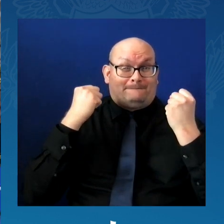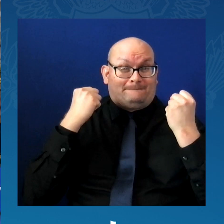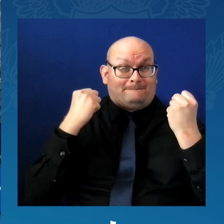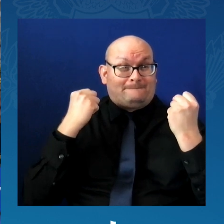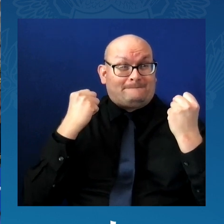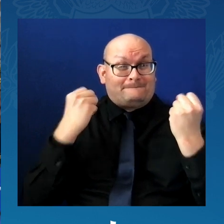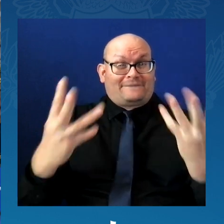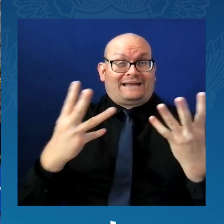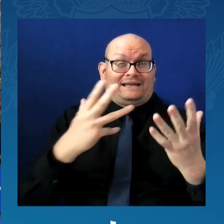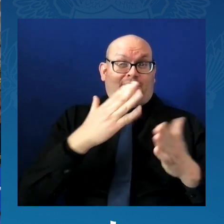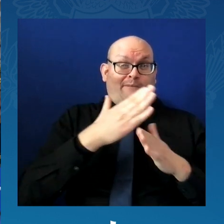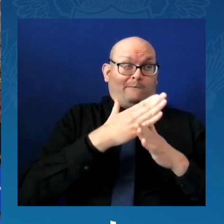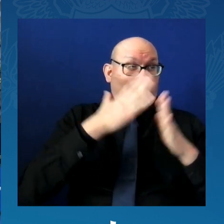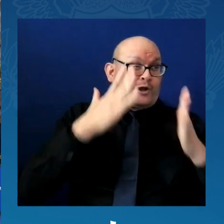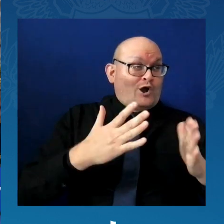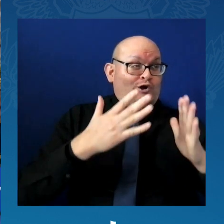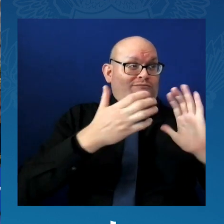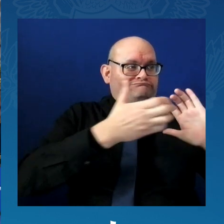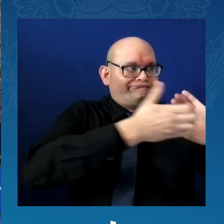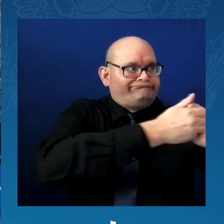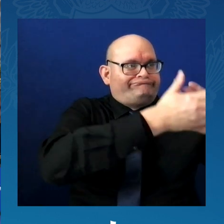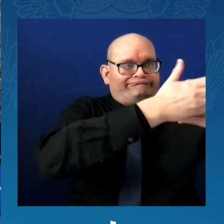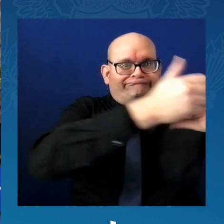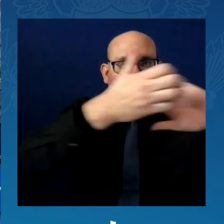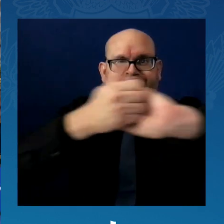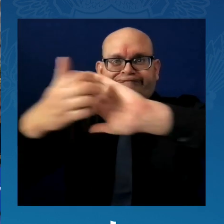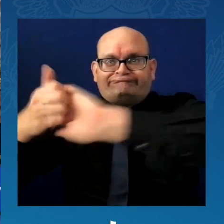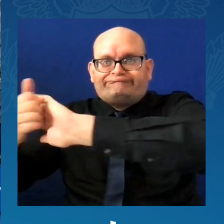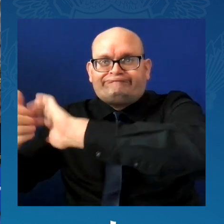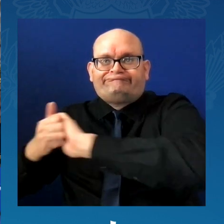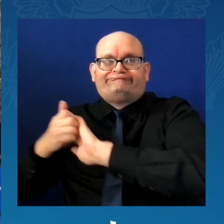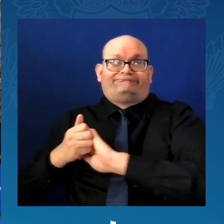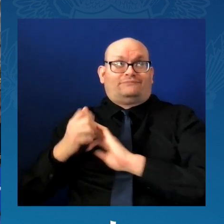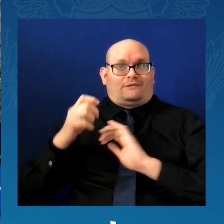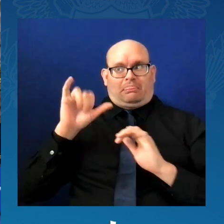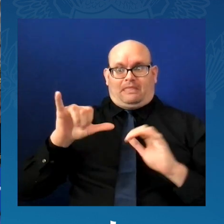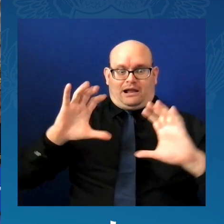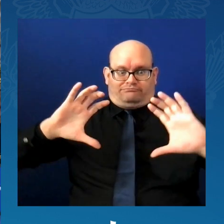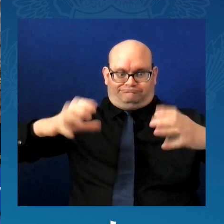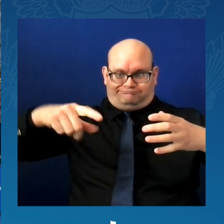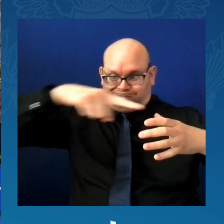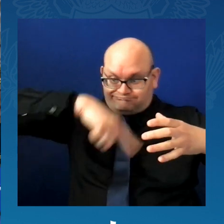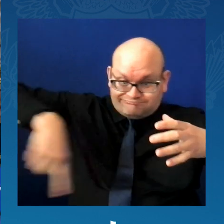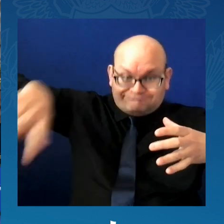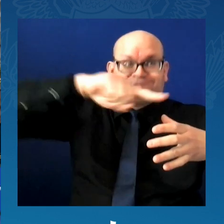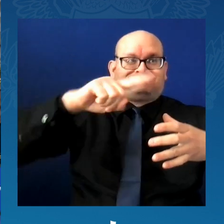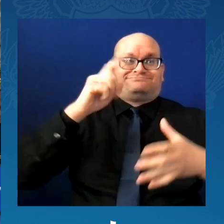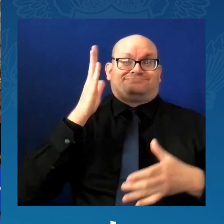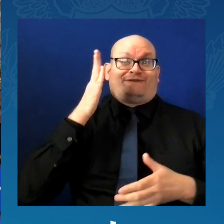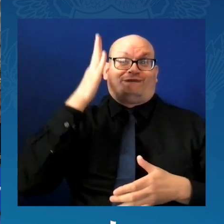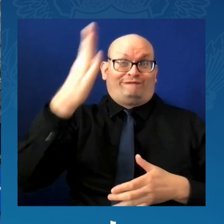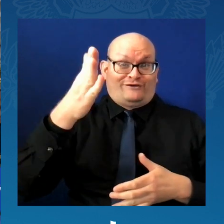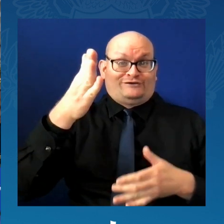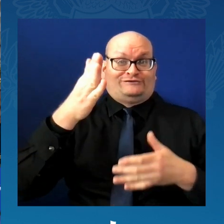Since this Council last convened, OSTP has led an interagency space task force so government to the table,